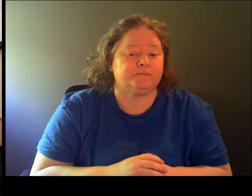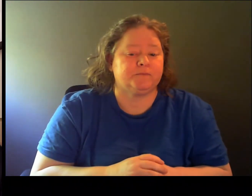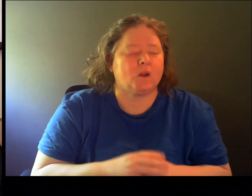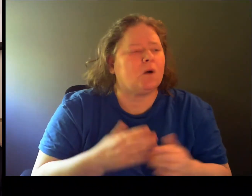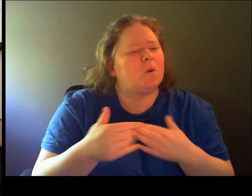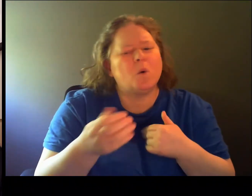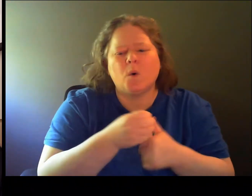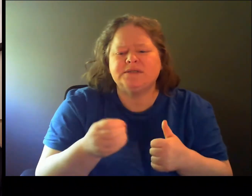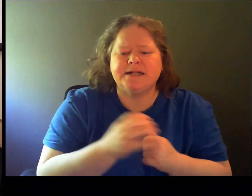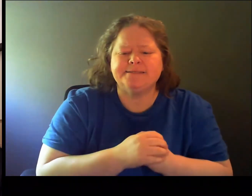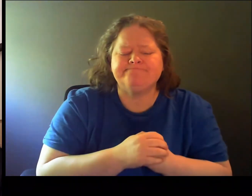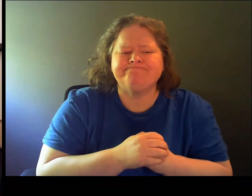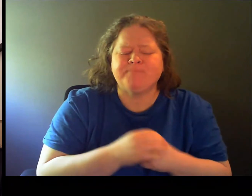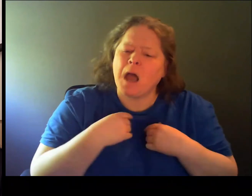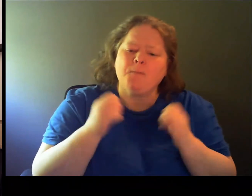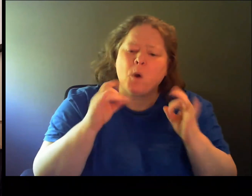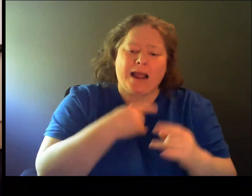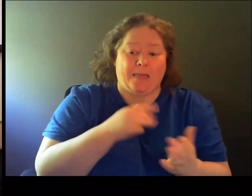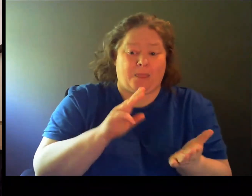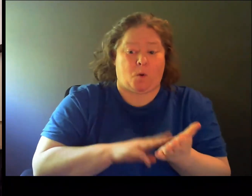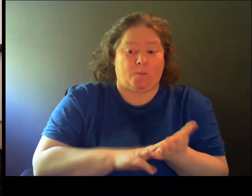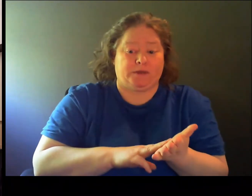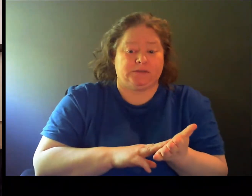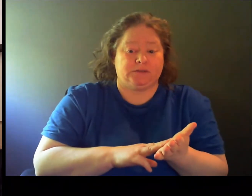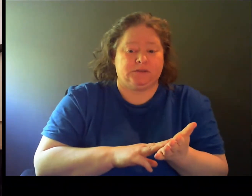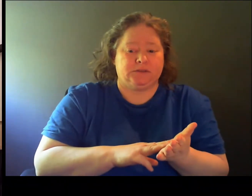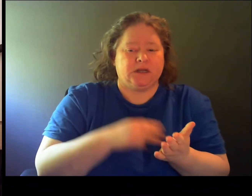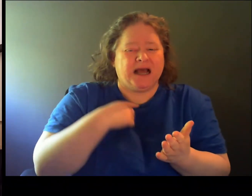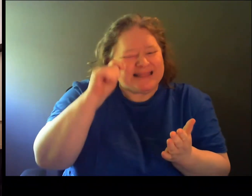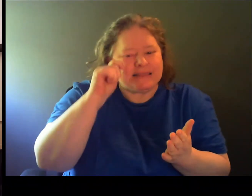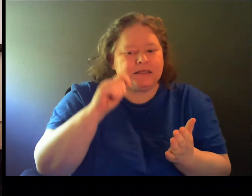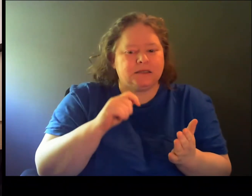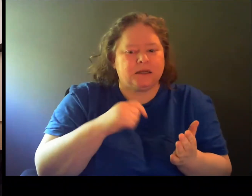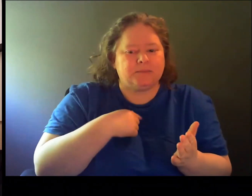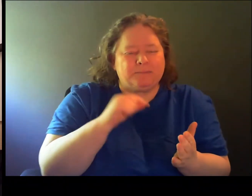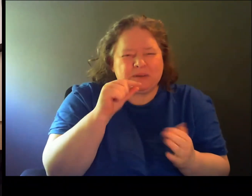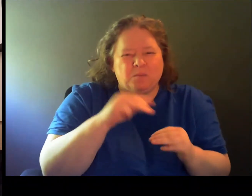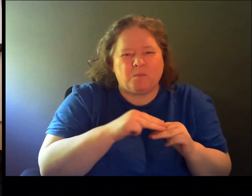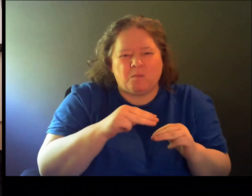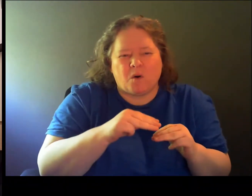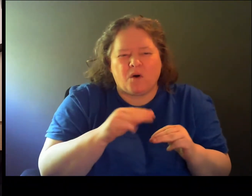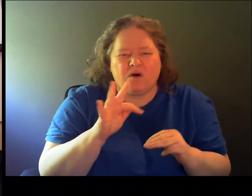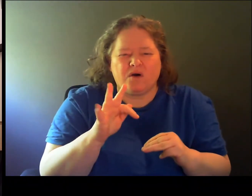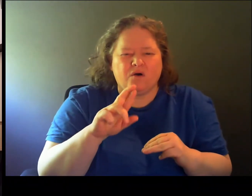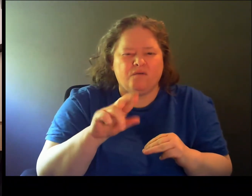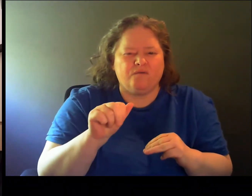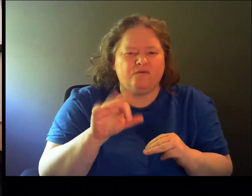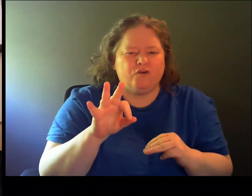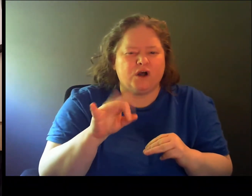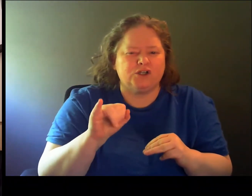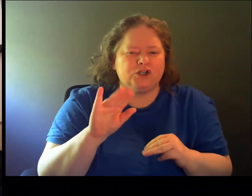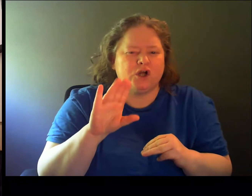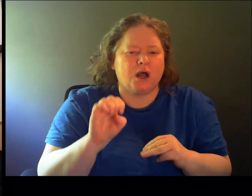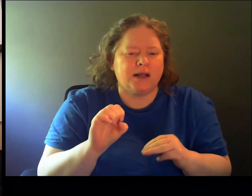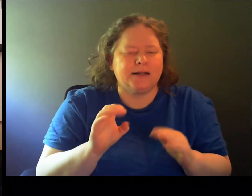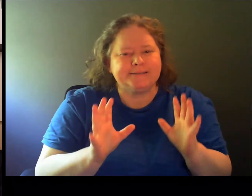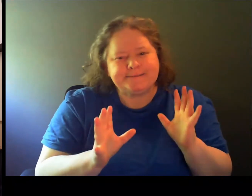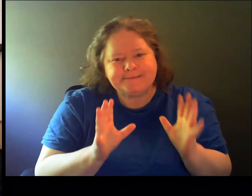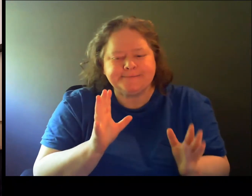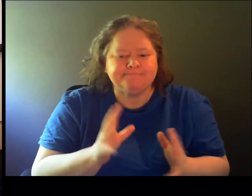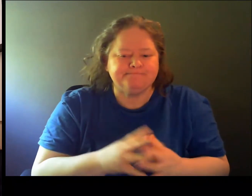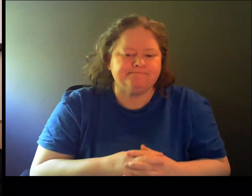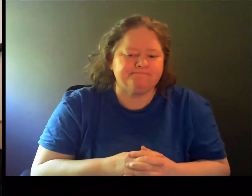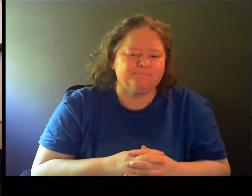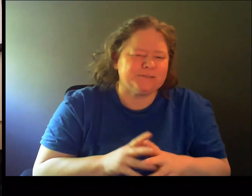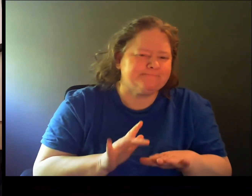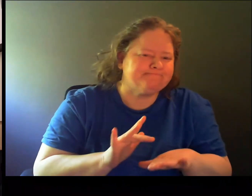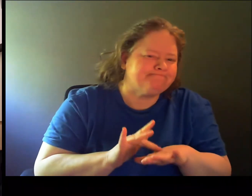What else? ... I’m okay at the moment, I think. I’m just a little bit more fragile.